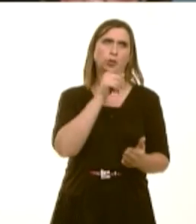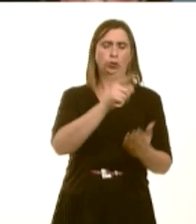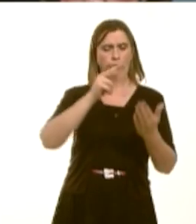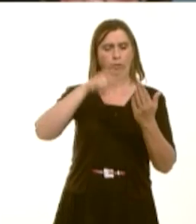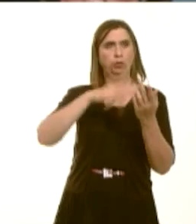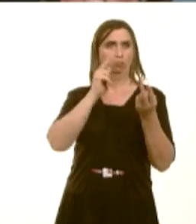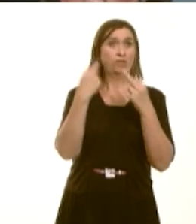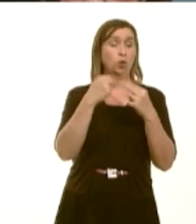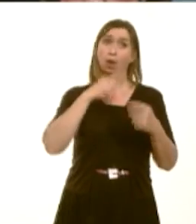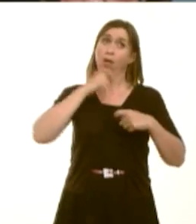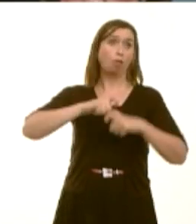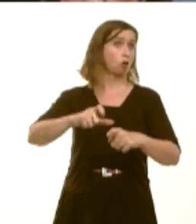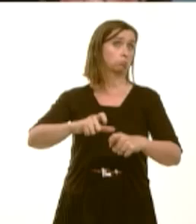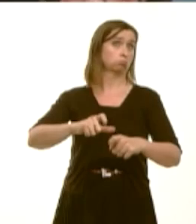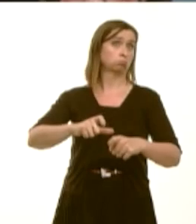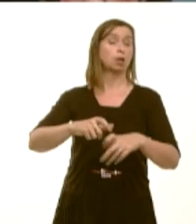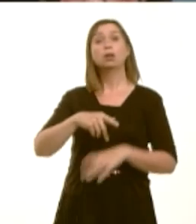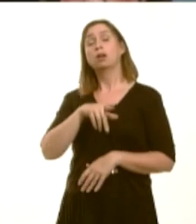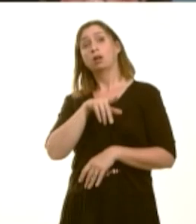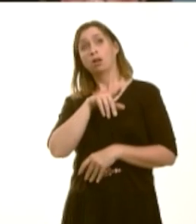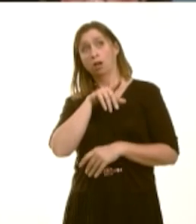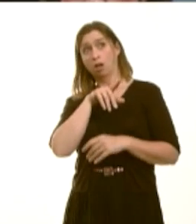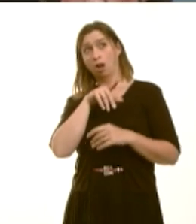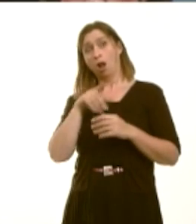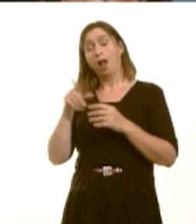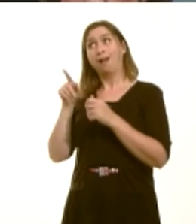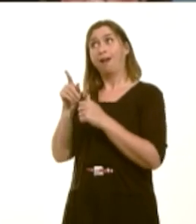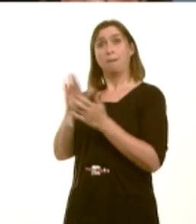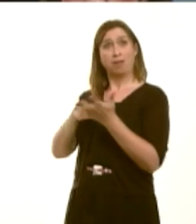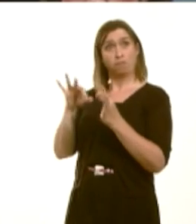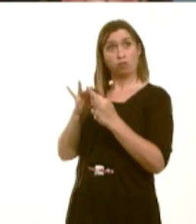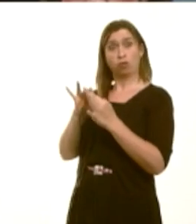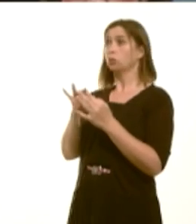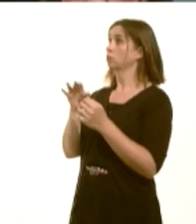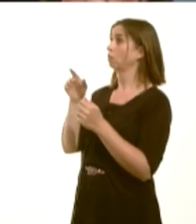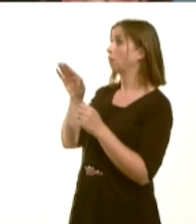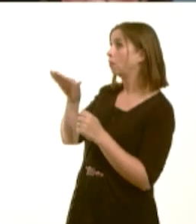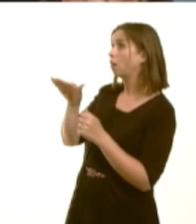Andrew R.T. Davies: The other bit of advice that Mary Burrows brought forward was that,